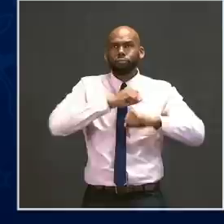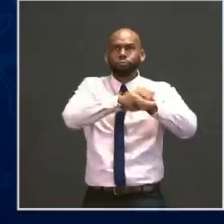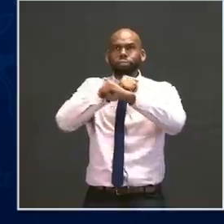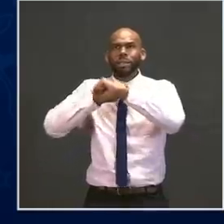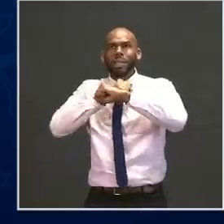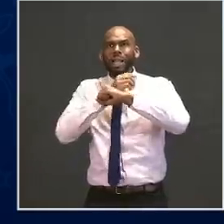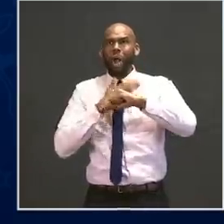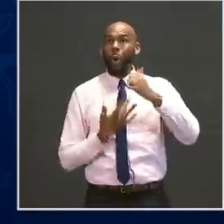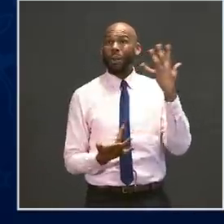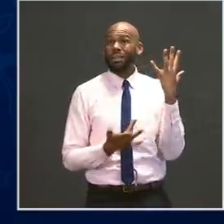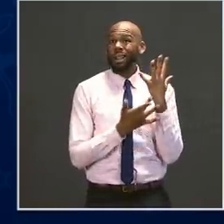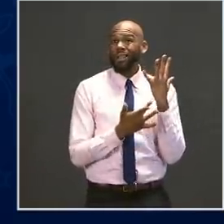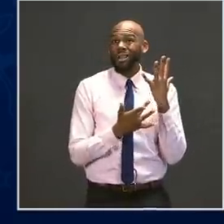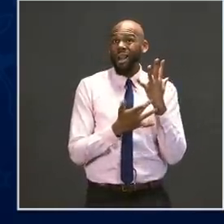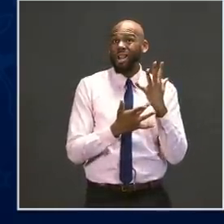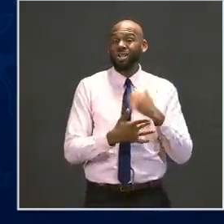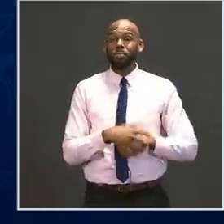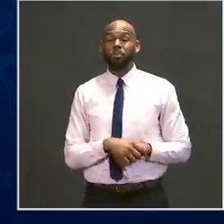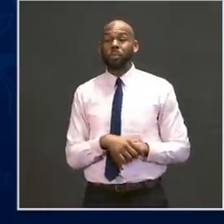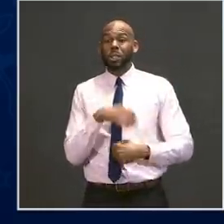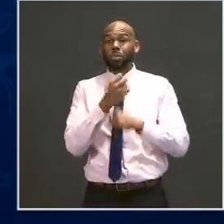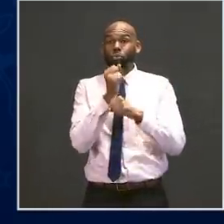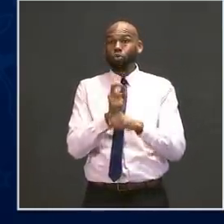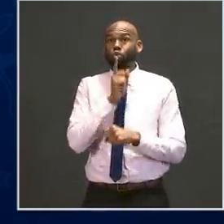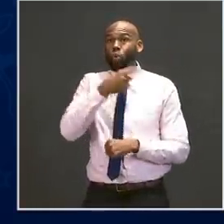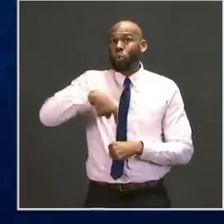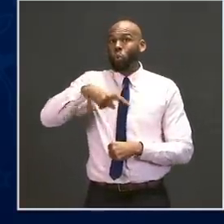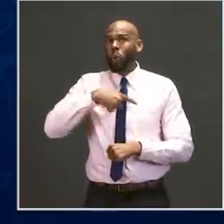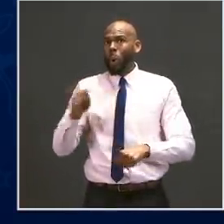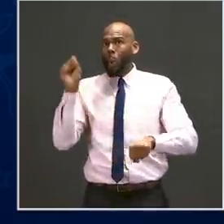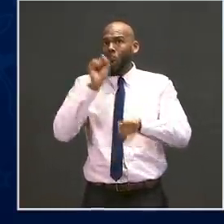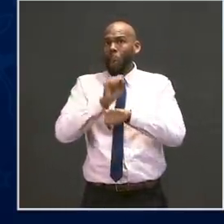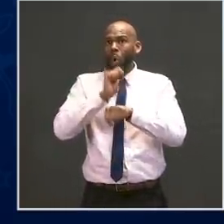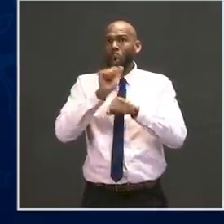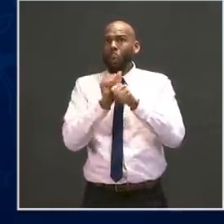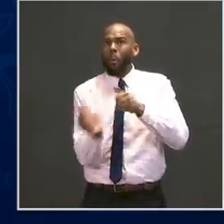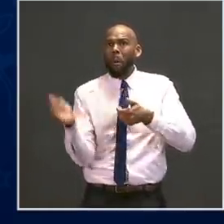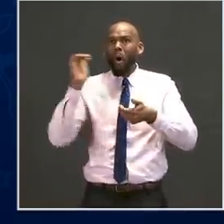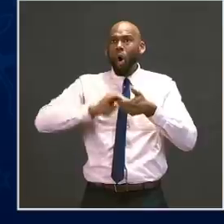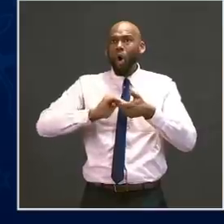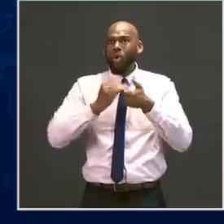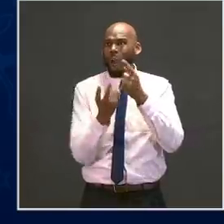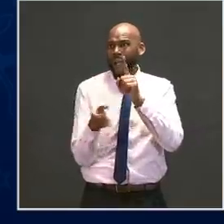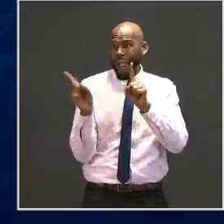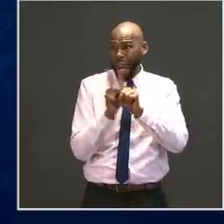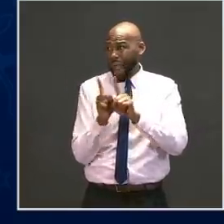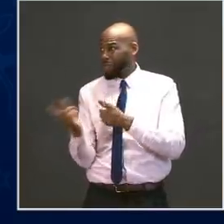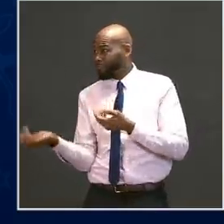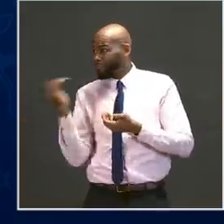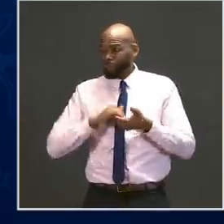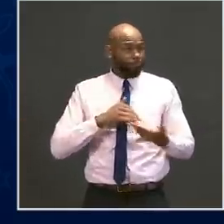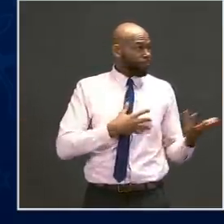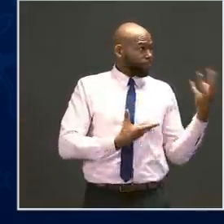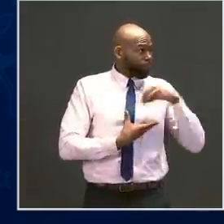ensuring that, you know, we are working with our partners and allies to do that. And so it's a reflection of our strategy,